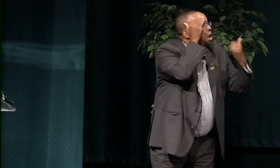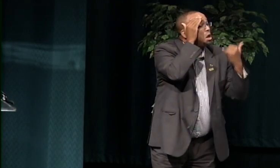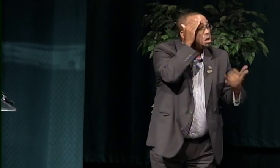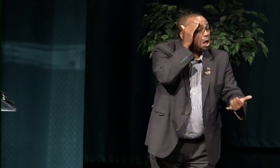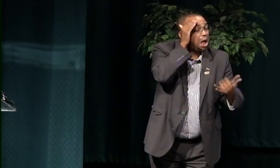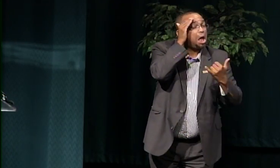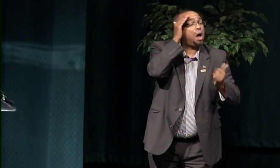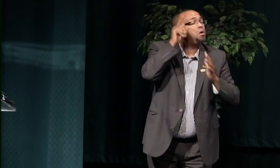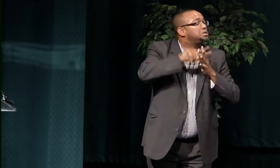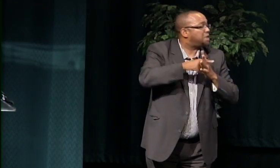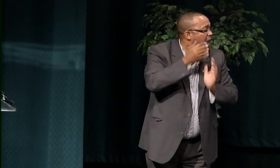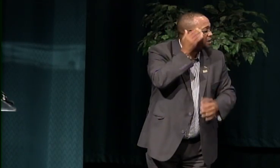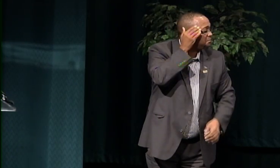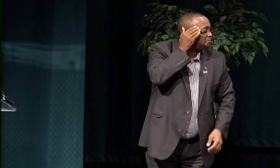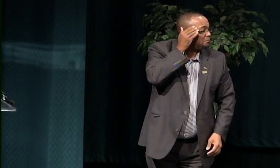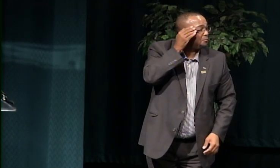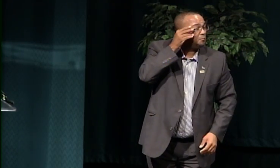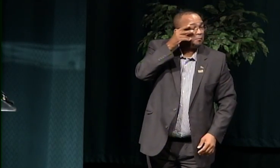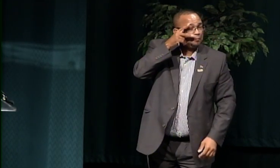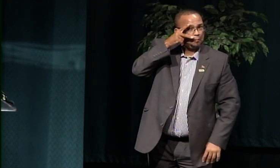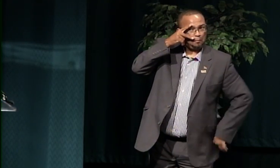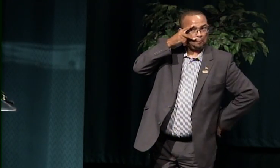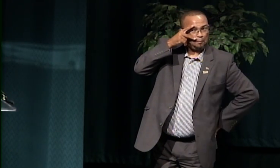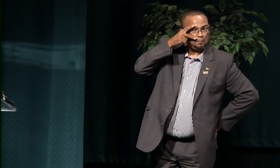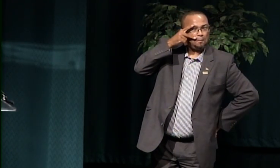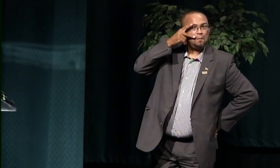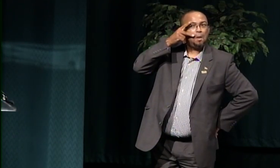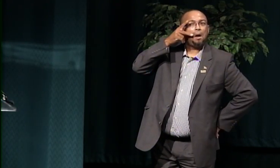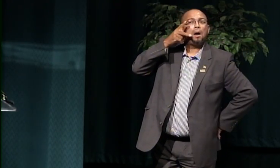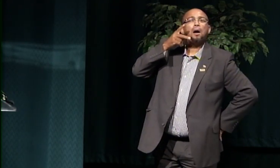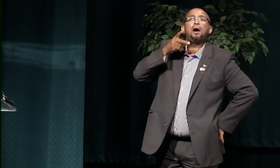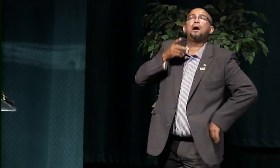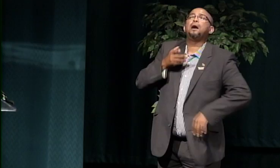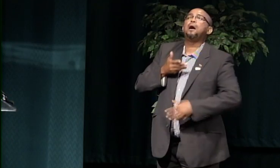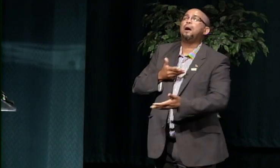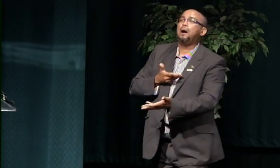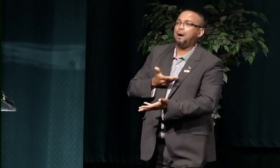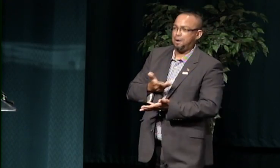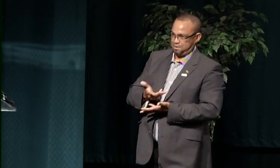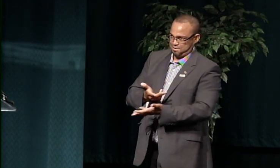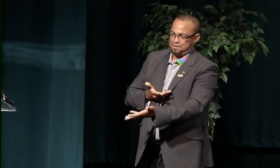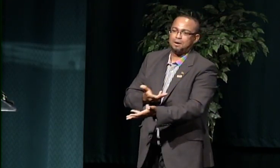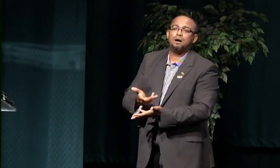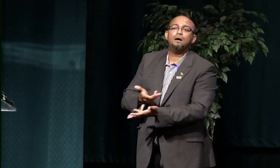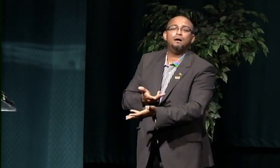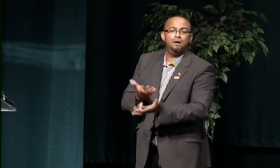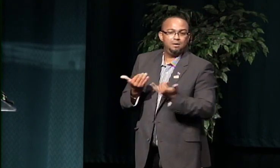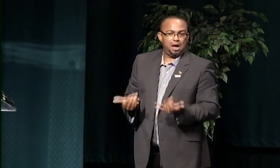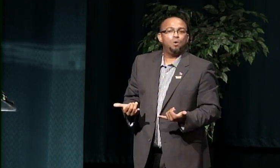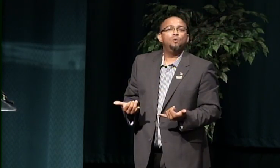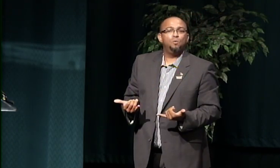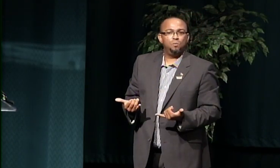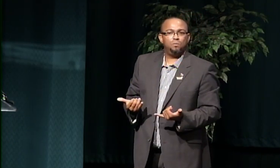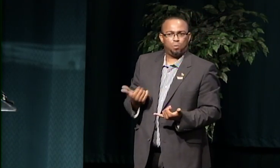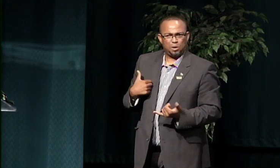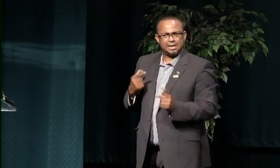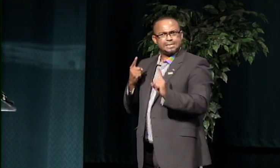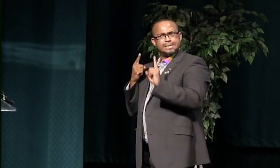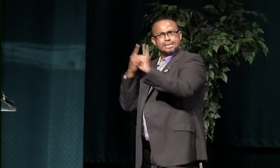an official language. In the past, there was a lot of resistance to listening to our views, but now there seems to be